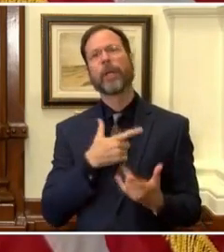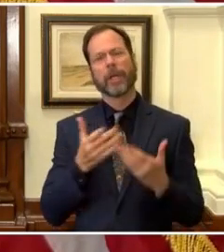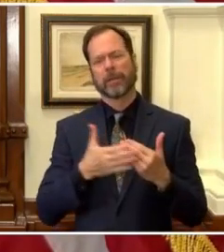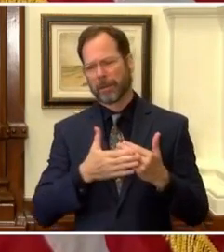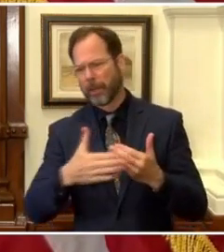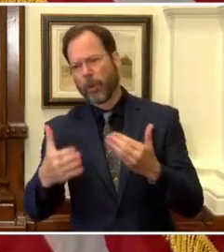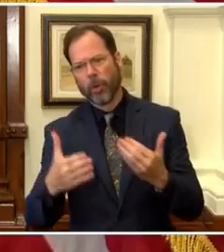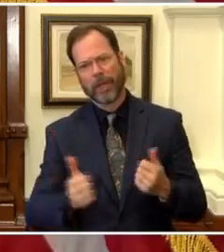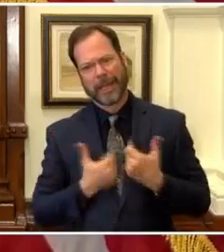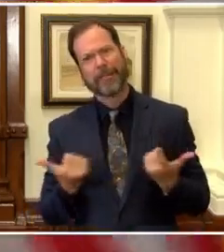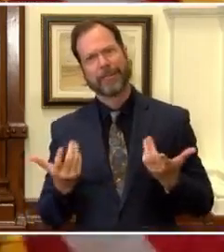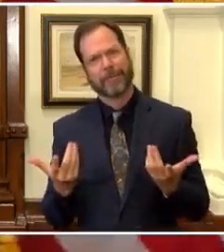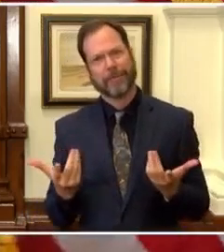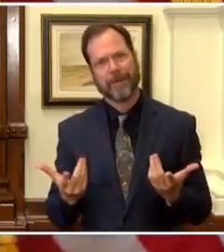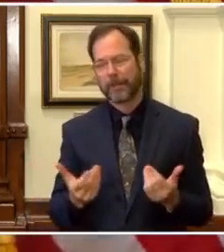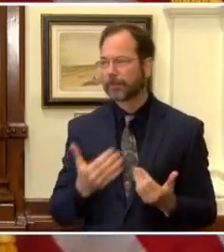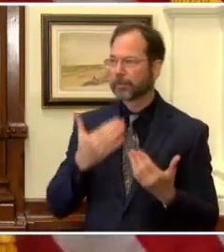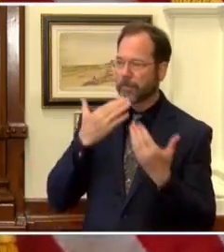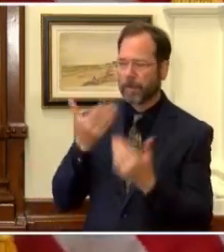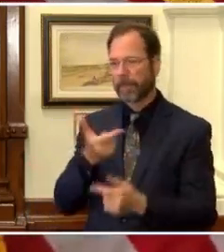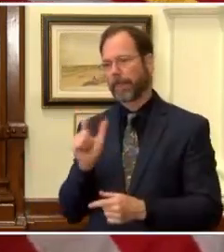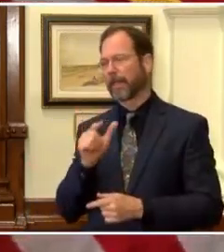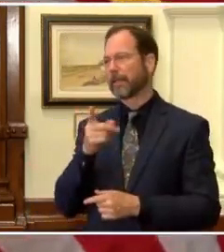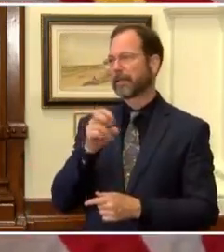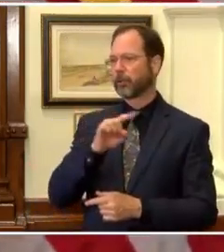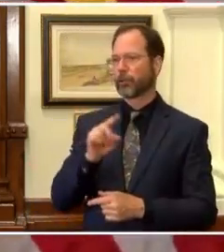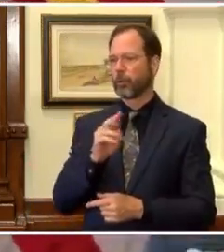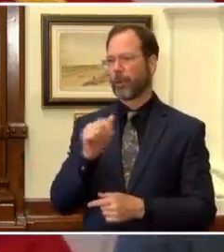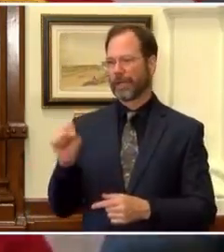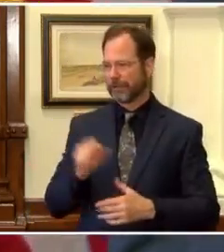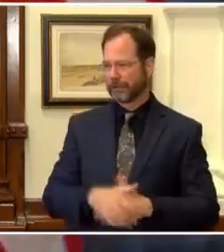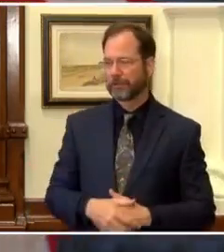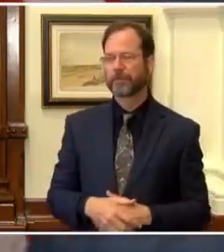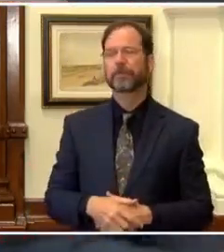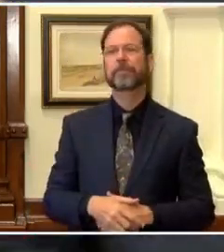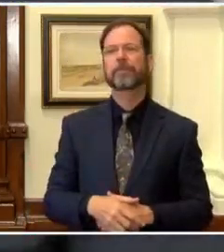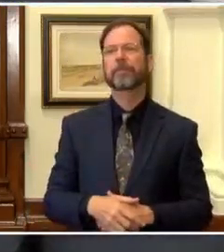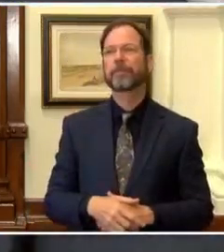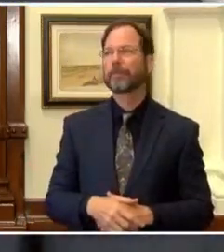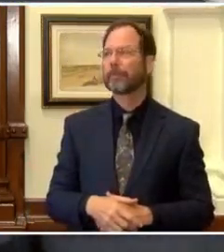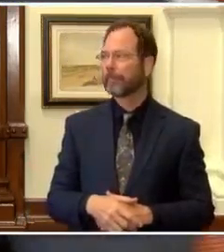WE MUST DO THEM NOW. WE MUST CURVE THESE TRENDS SO WE CAN GO FORWARD.